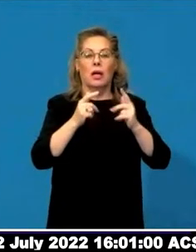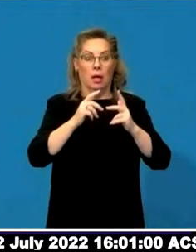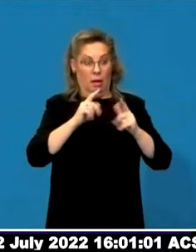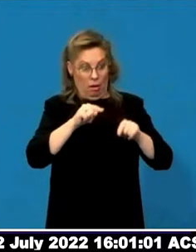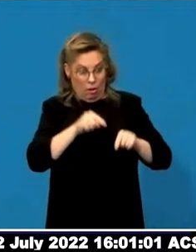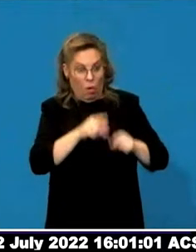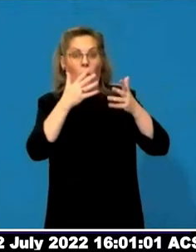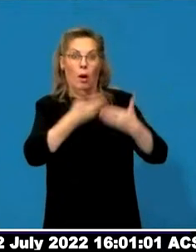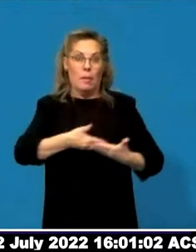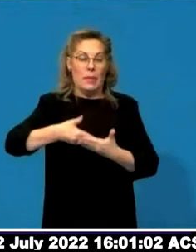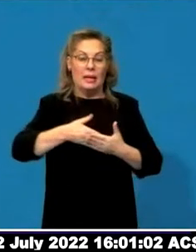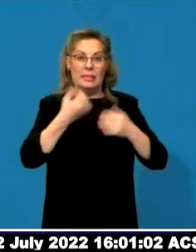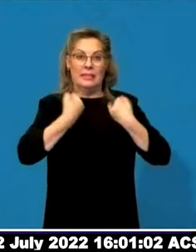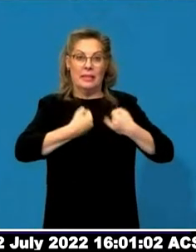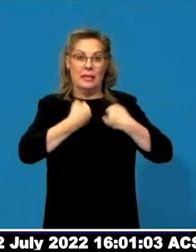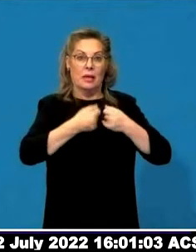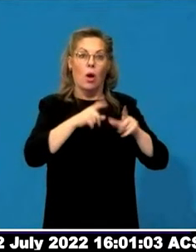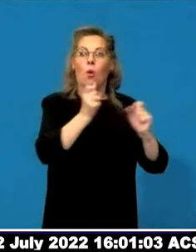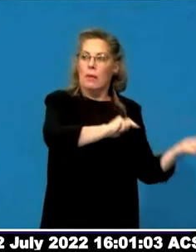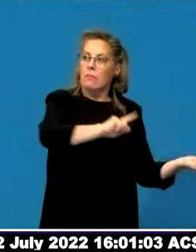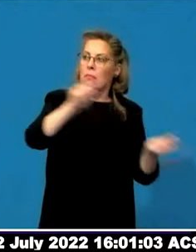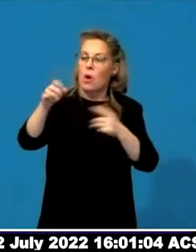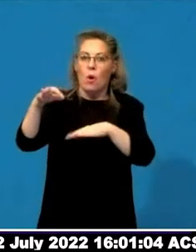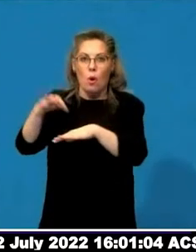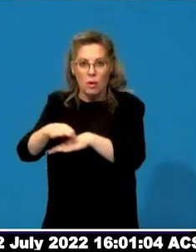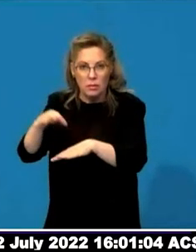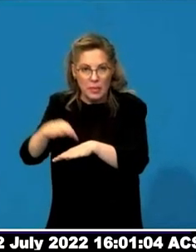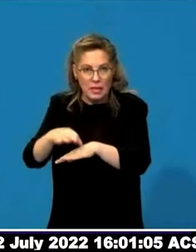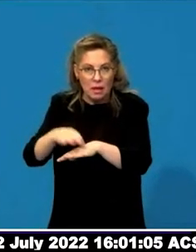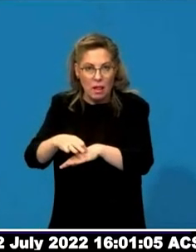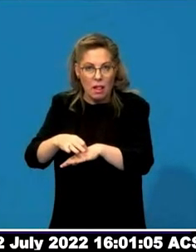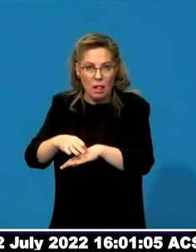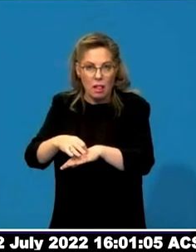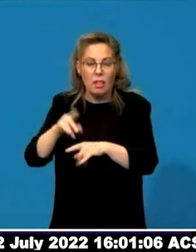We know that New Mapoon, Bamaga, we went there and last one